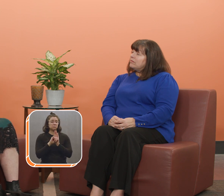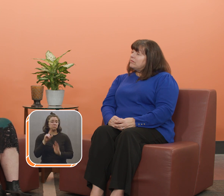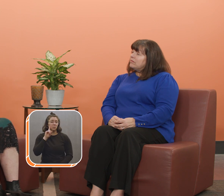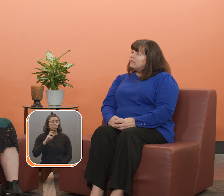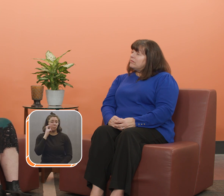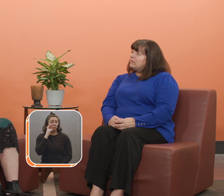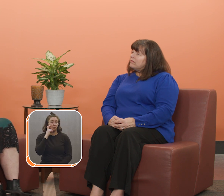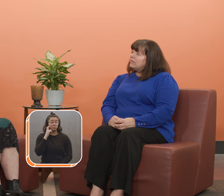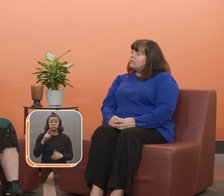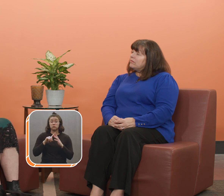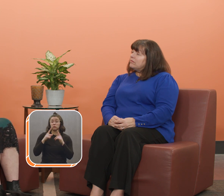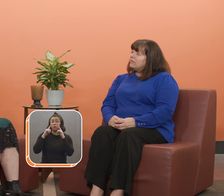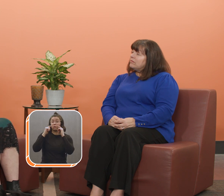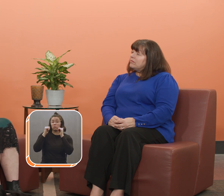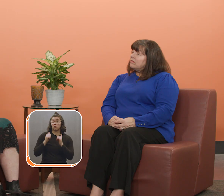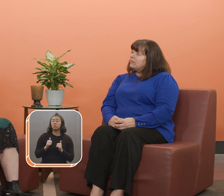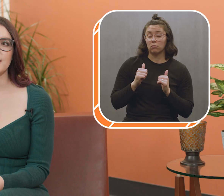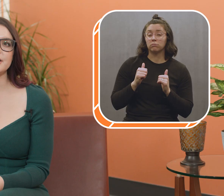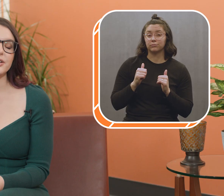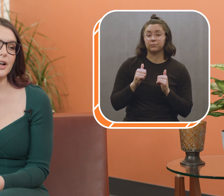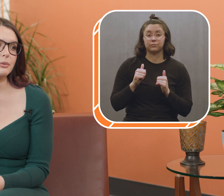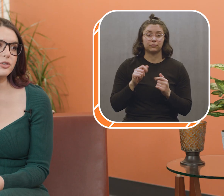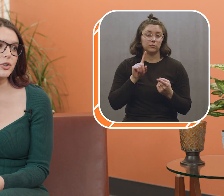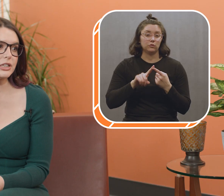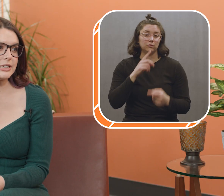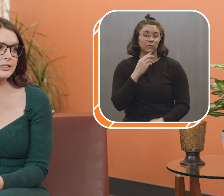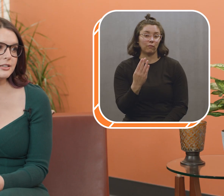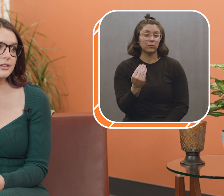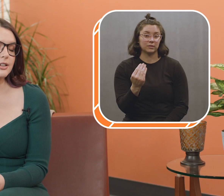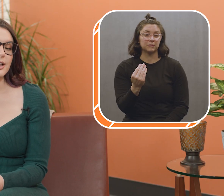but I didn't start losing my vision until I was 14.